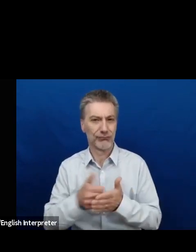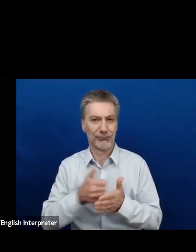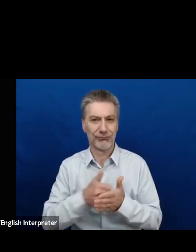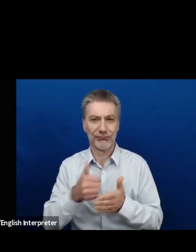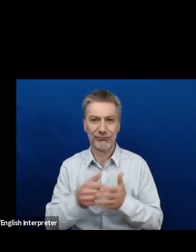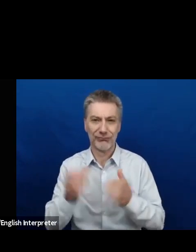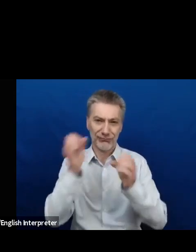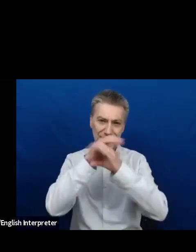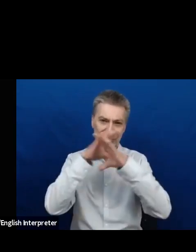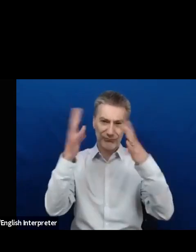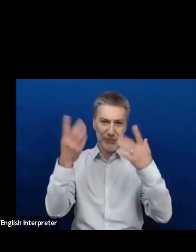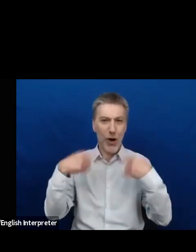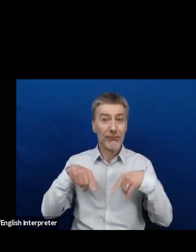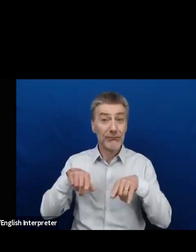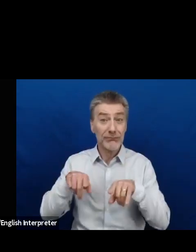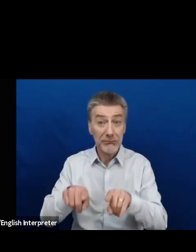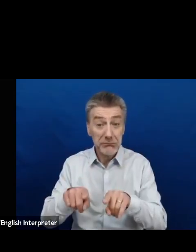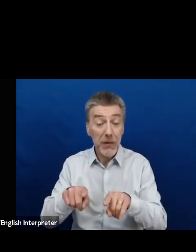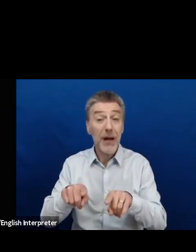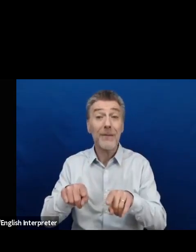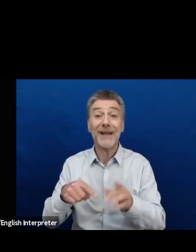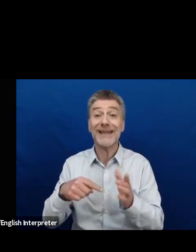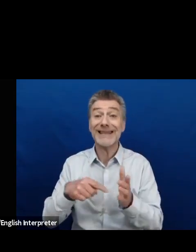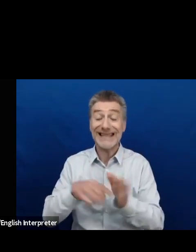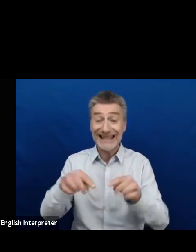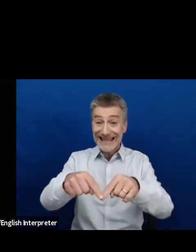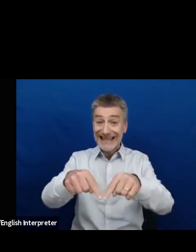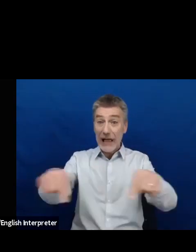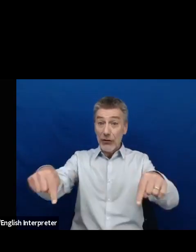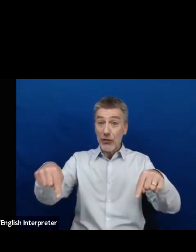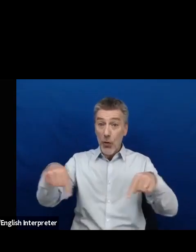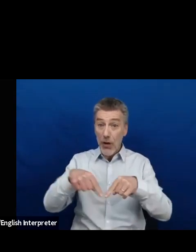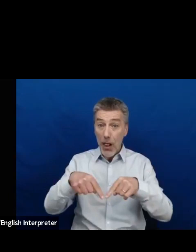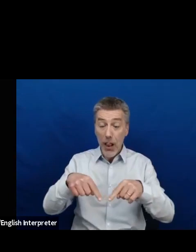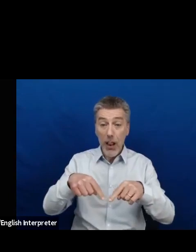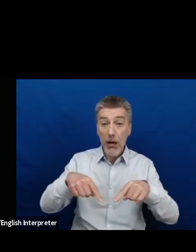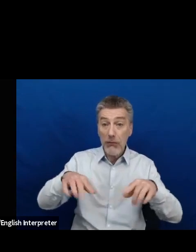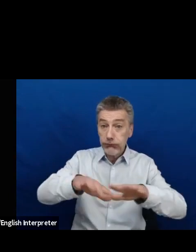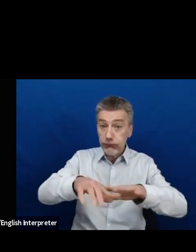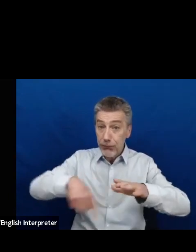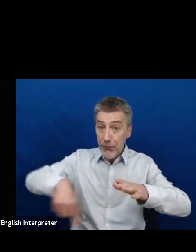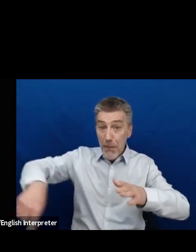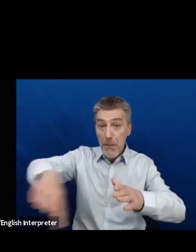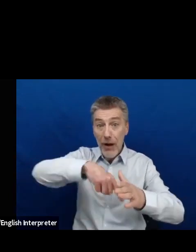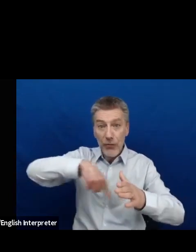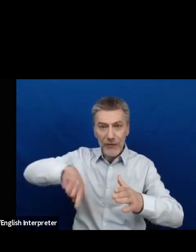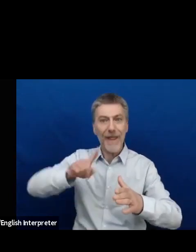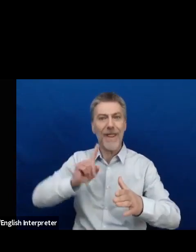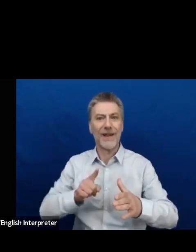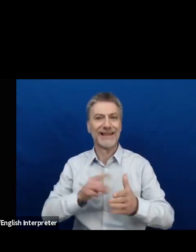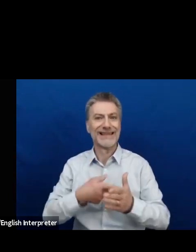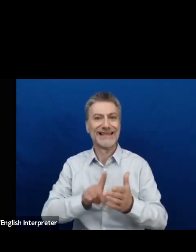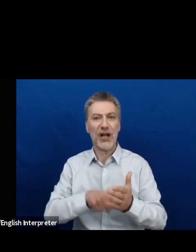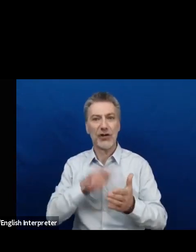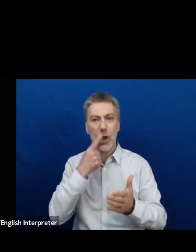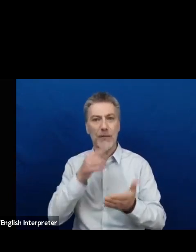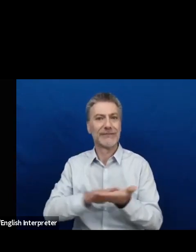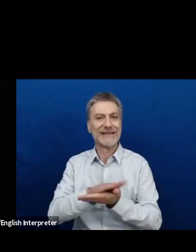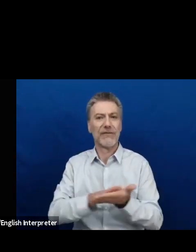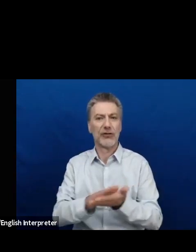politics of the present. It defines who belongeds and who has the right to